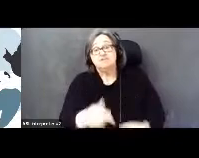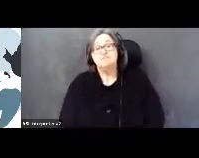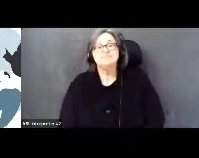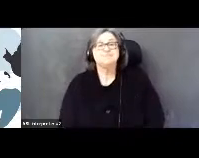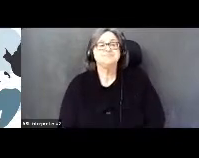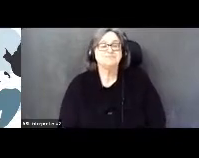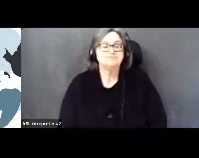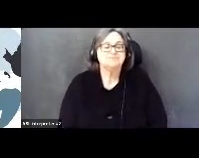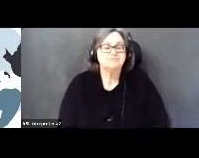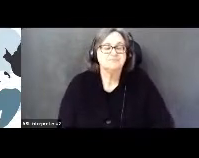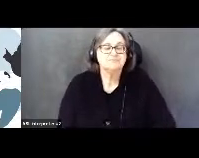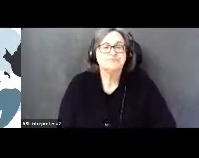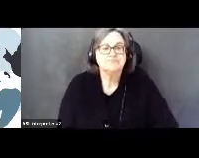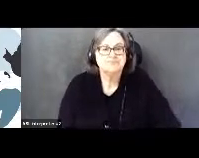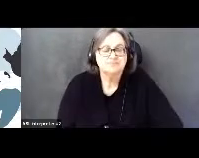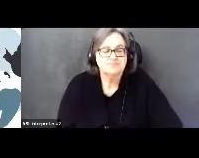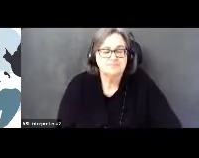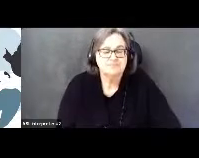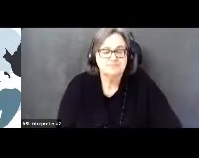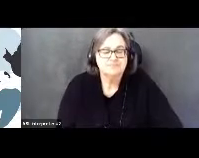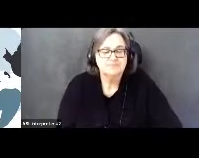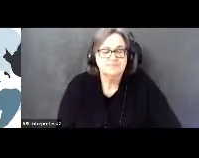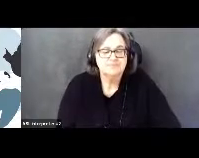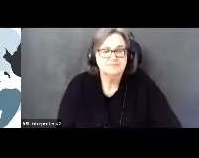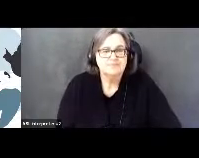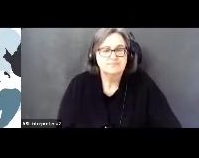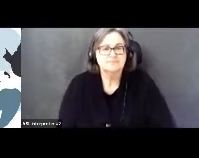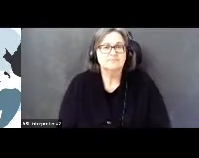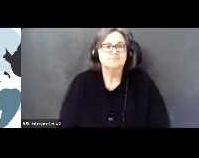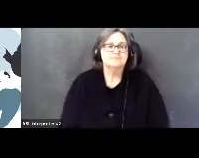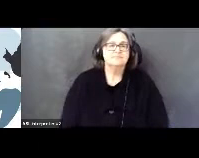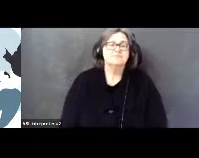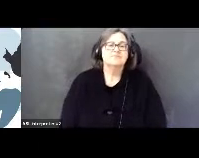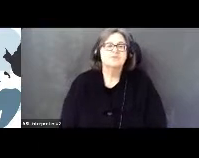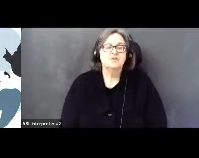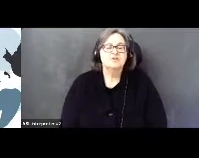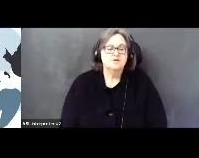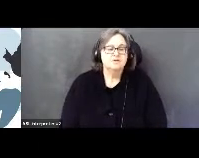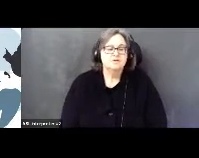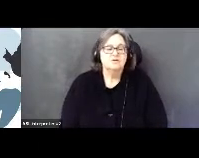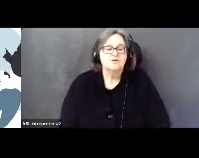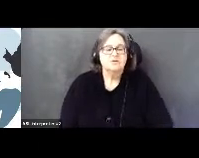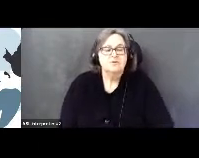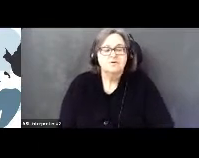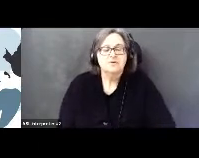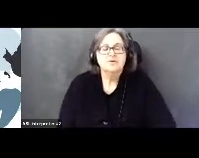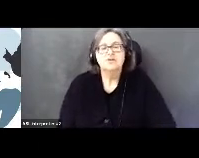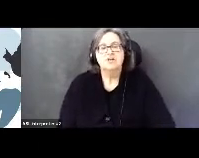that this is going to start getting into go to the next slide please. Thank you. Now we're getting into re-entry. That's really